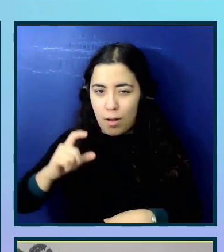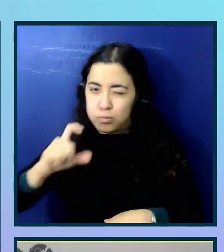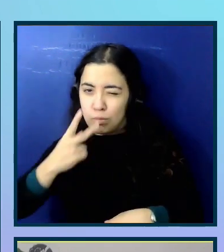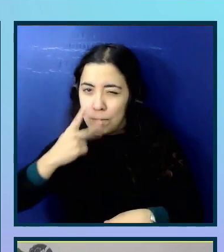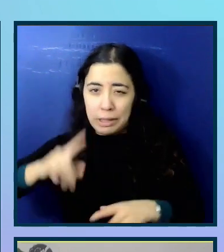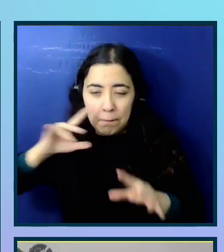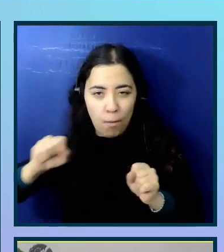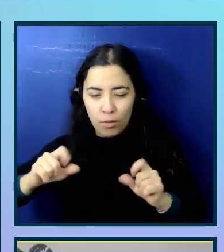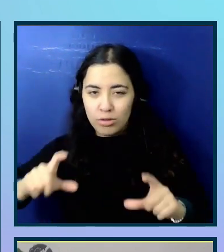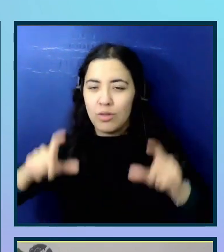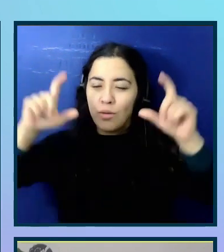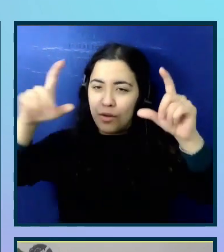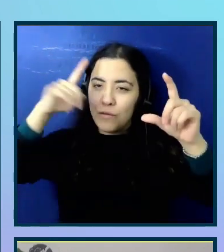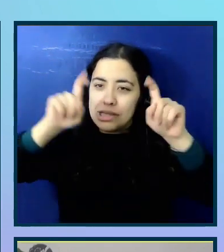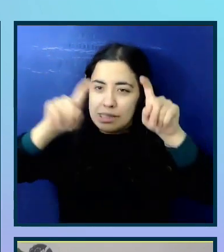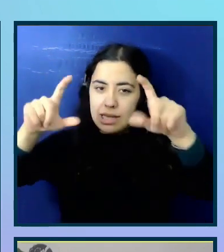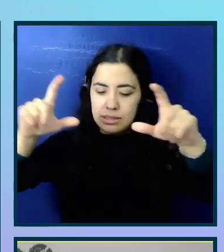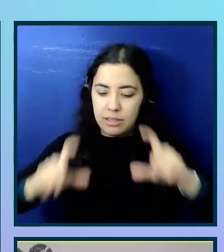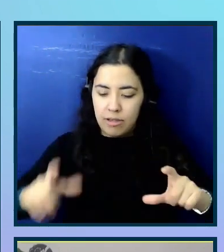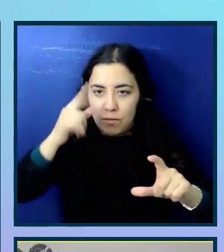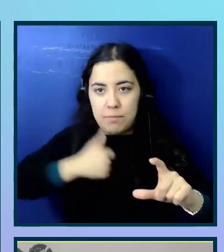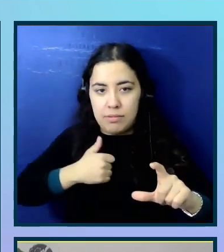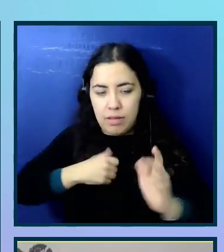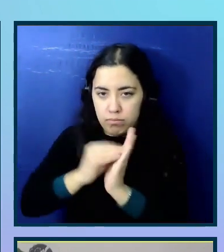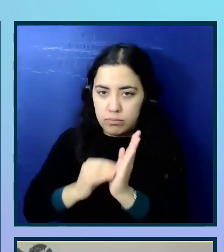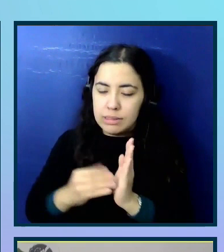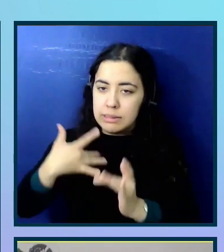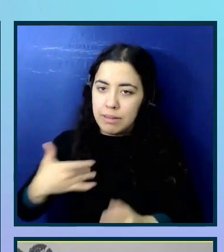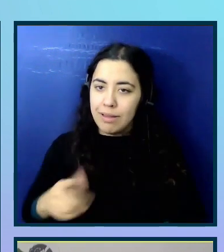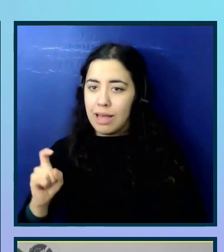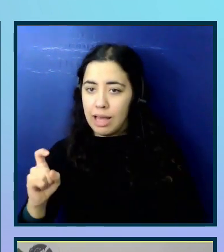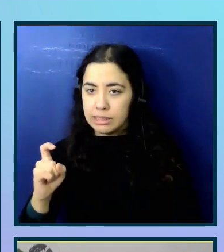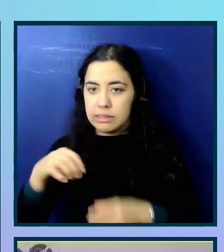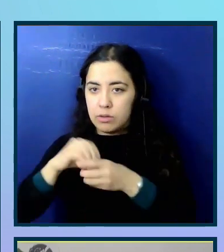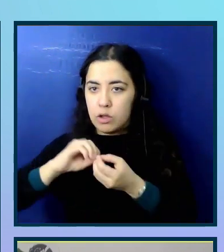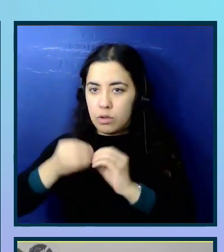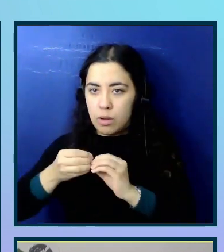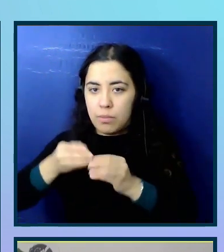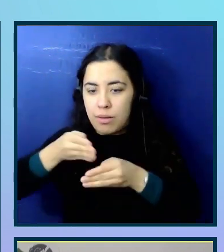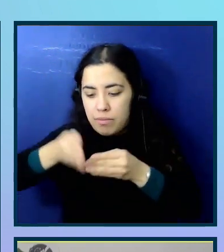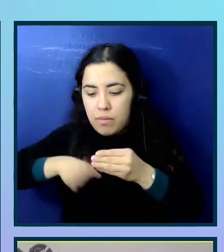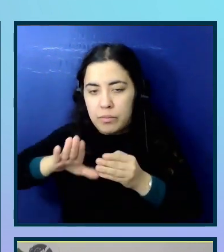Usually I have a X somewhere in the numbers so that it'll be at the end of the page listings.